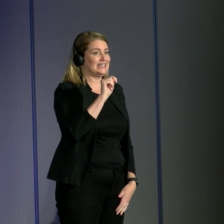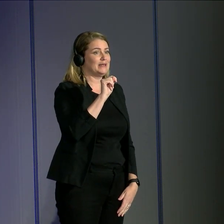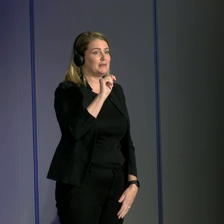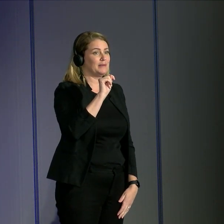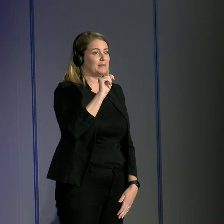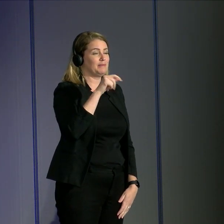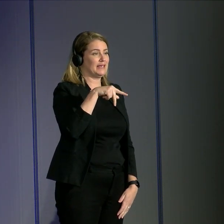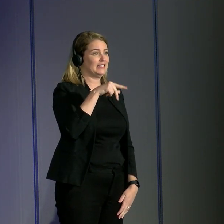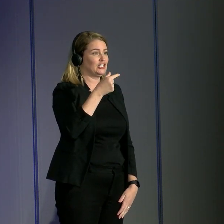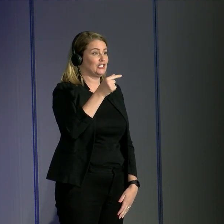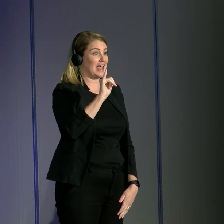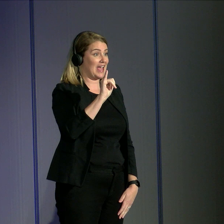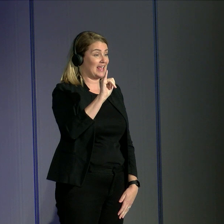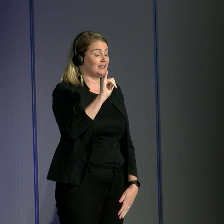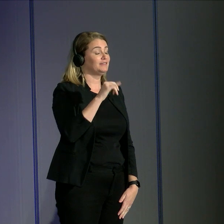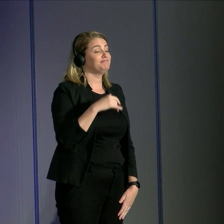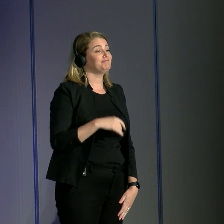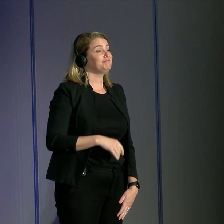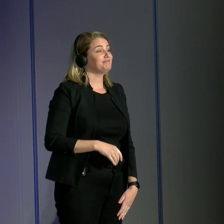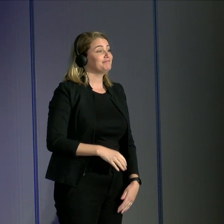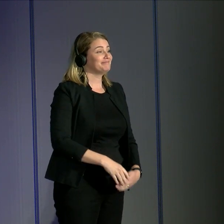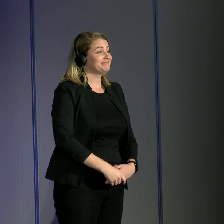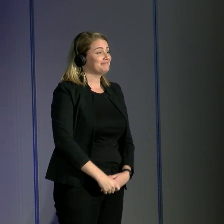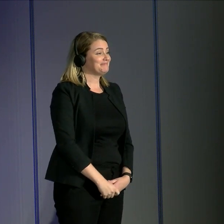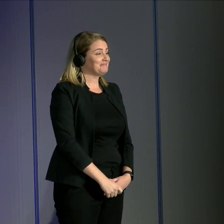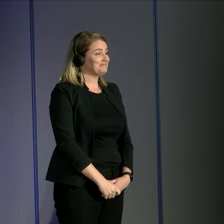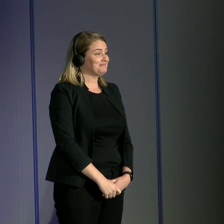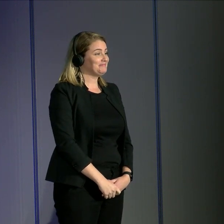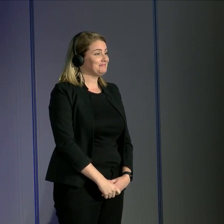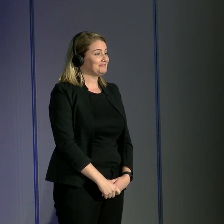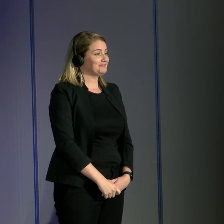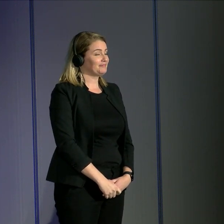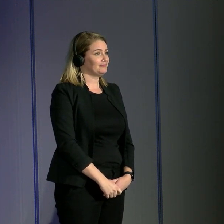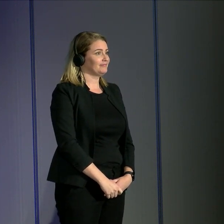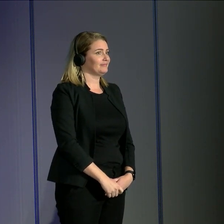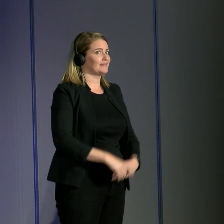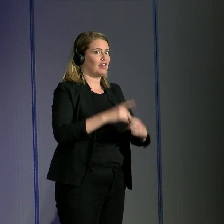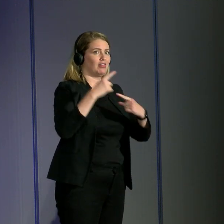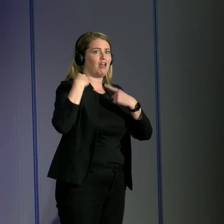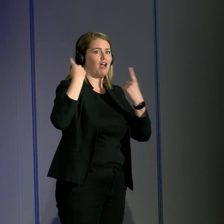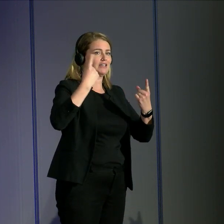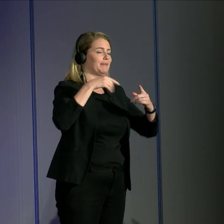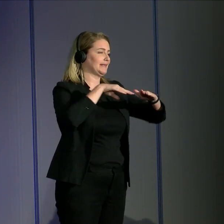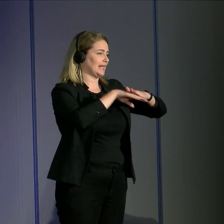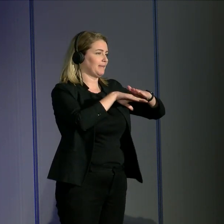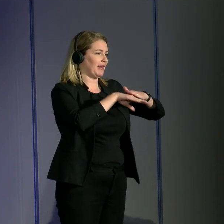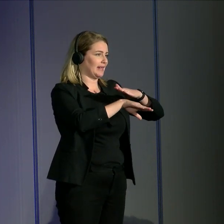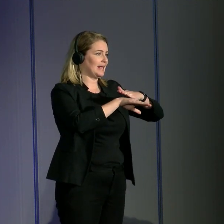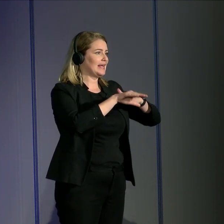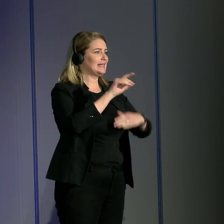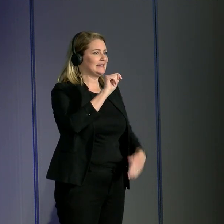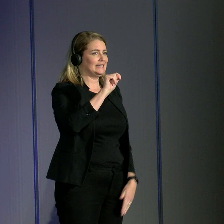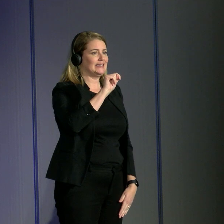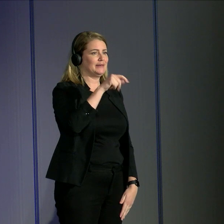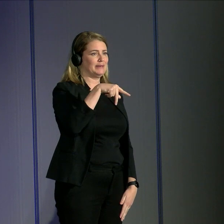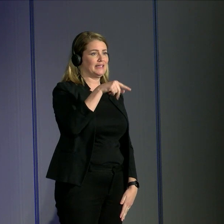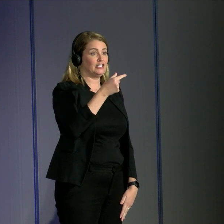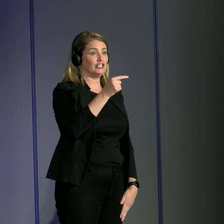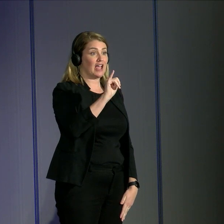And I'm actually a long time accessibility and TPGI was actually one of the founding